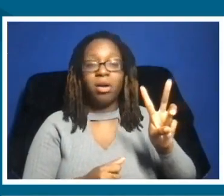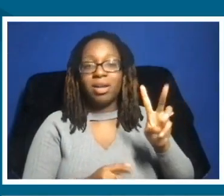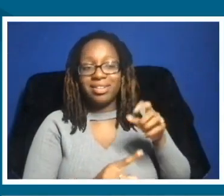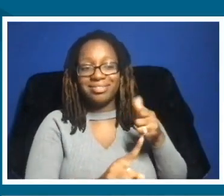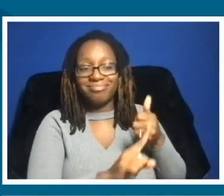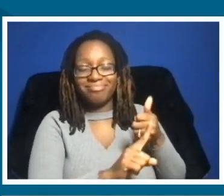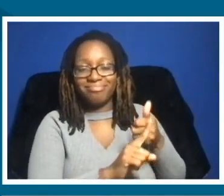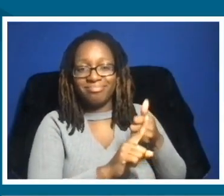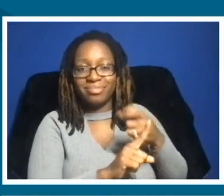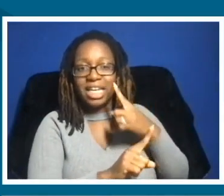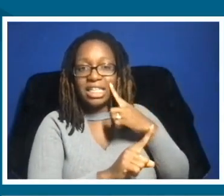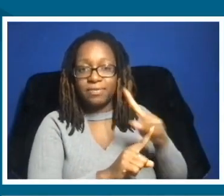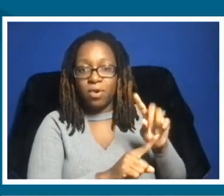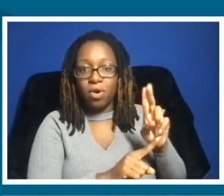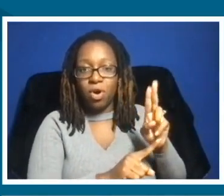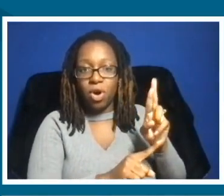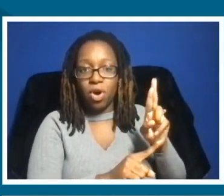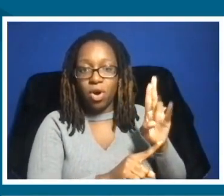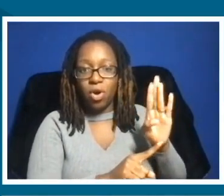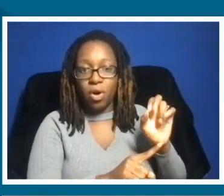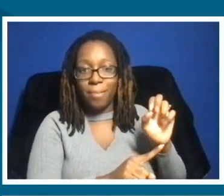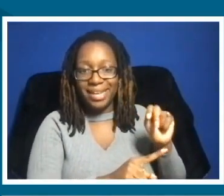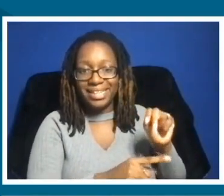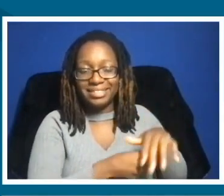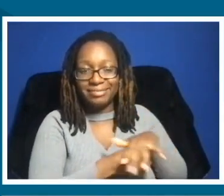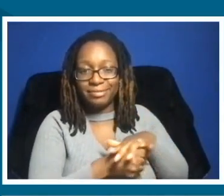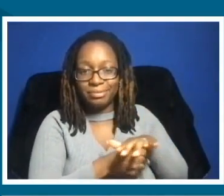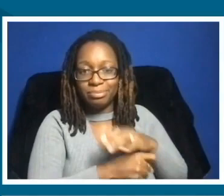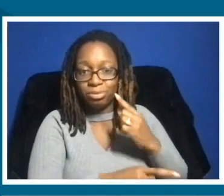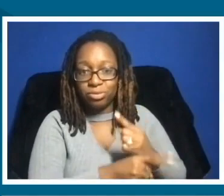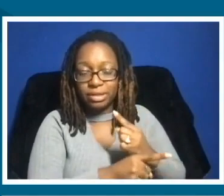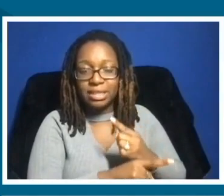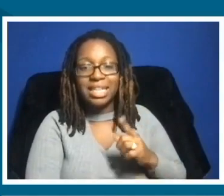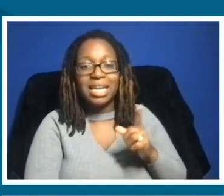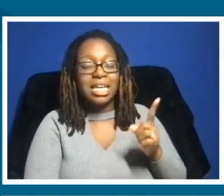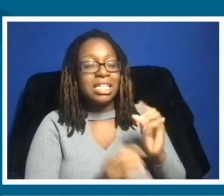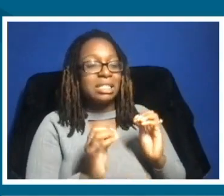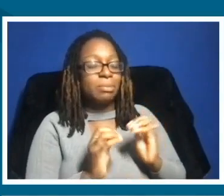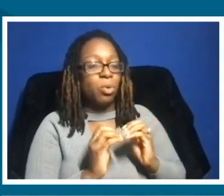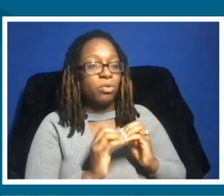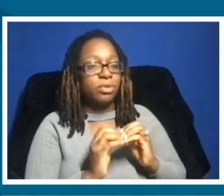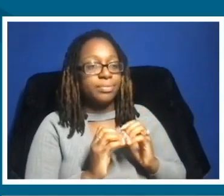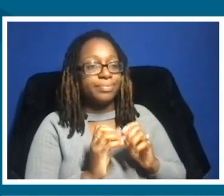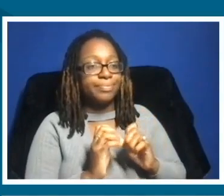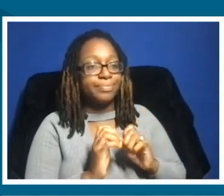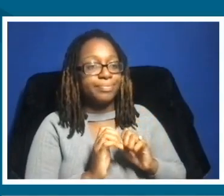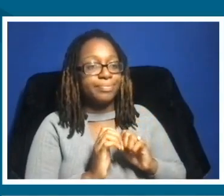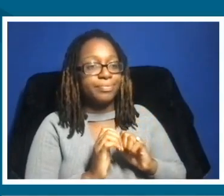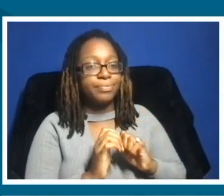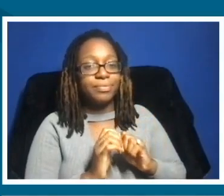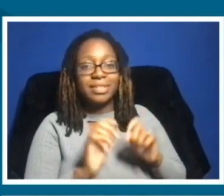urban environments right it's it's in like the um